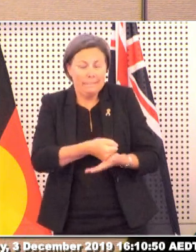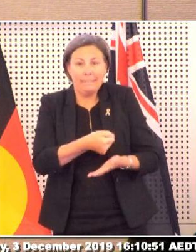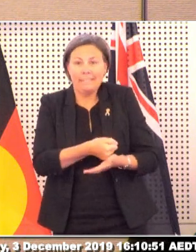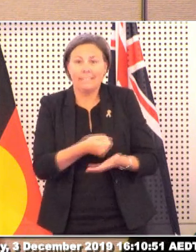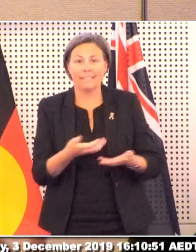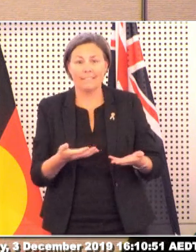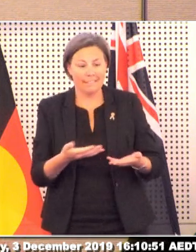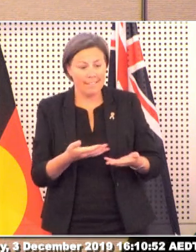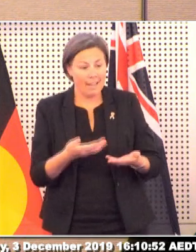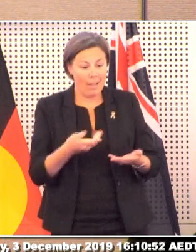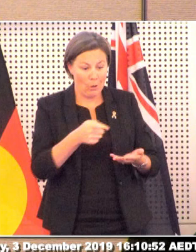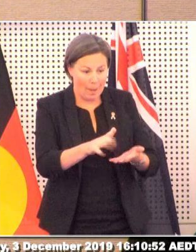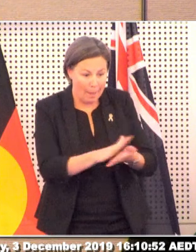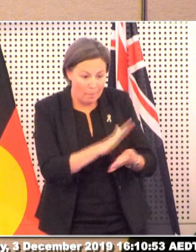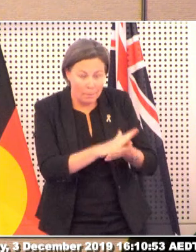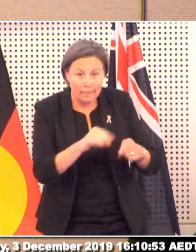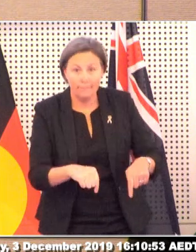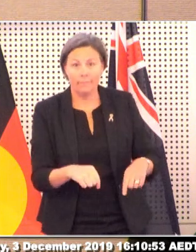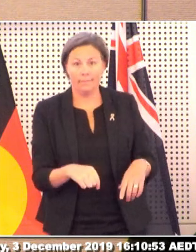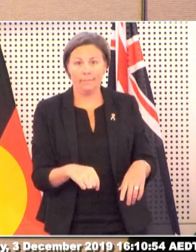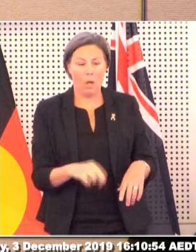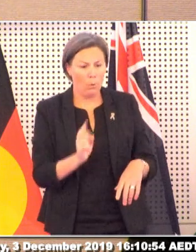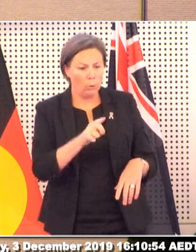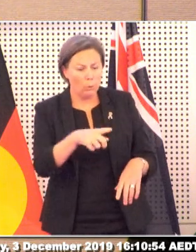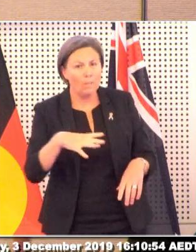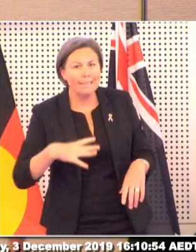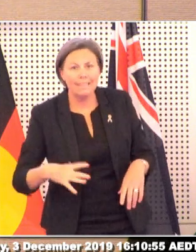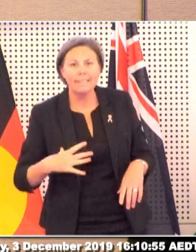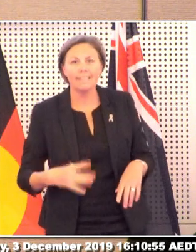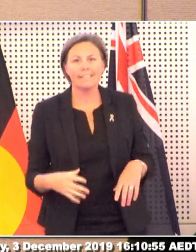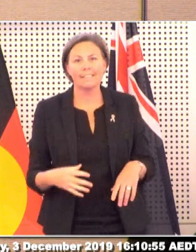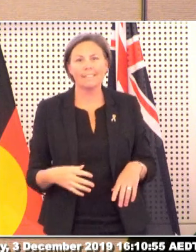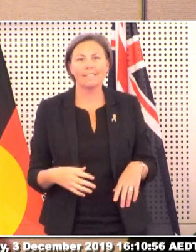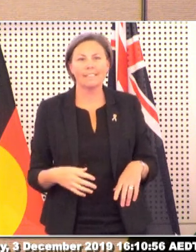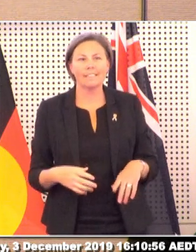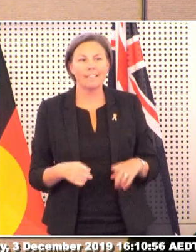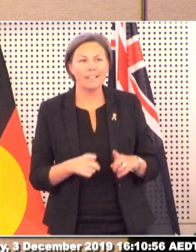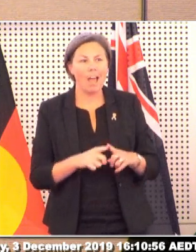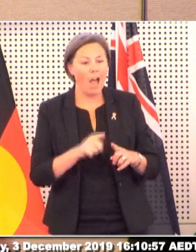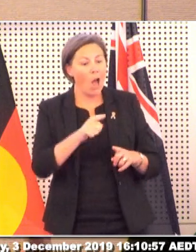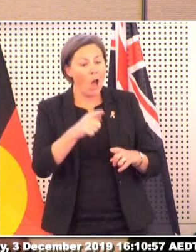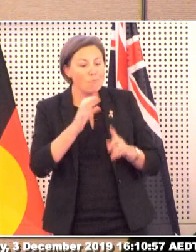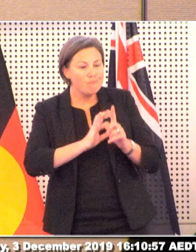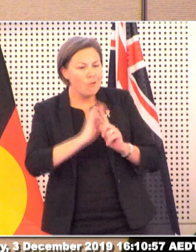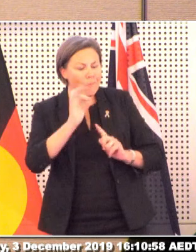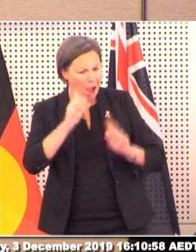happy where they are, how we, you know, could – what could we do to make an improvement. Be on a holiday. You know, when was the last time you went on a holiday?